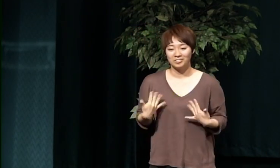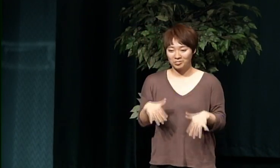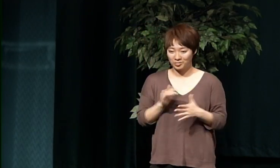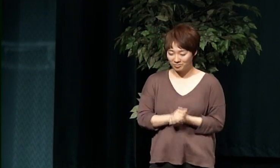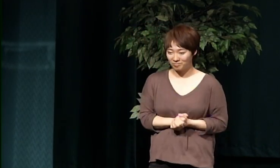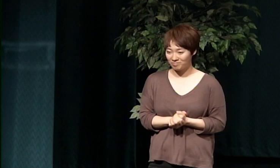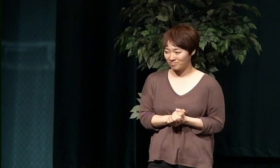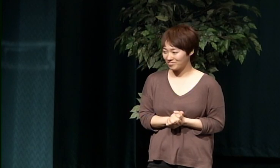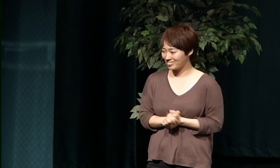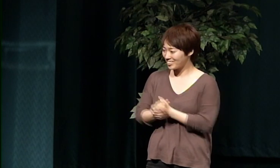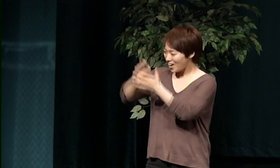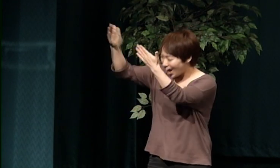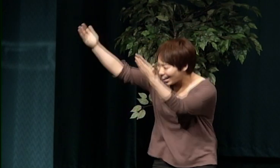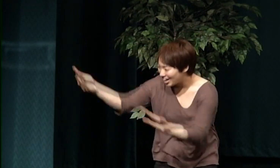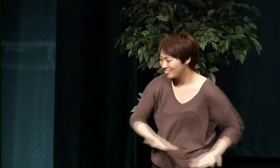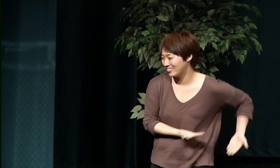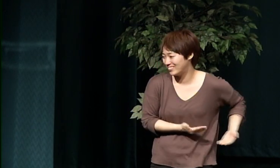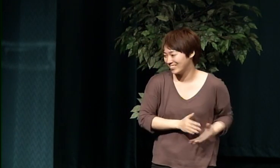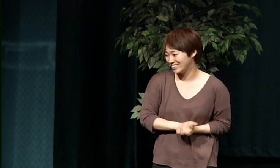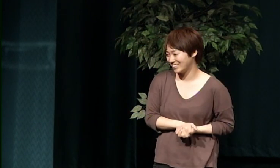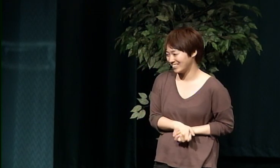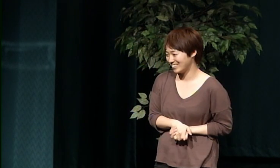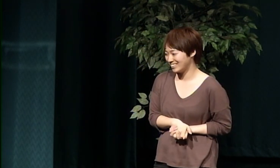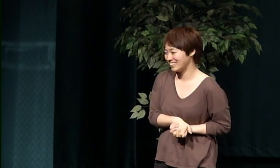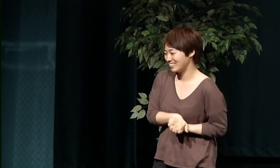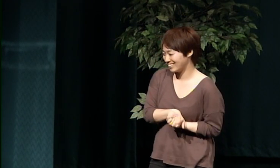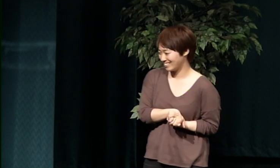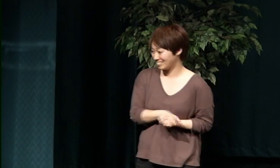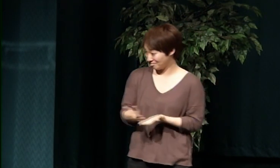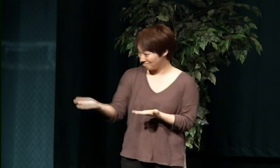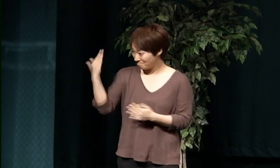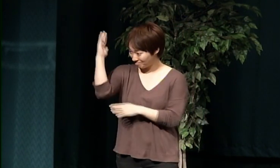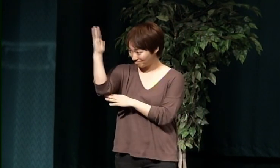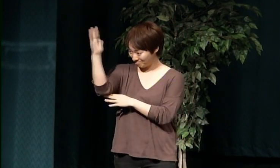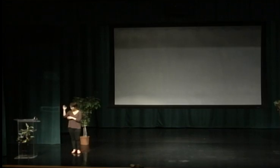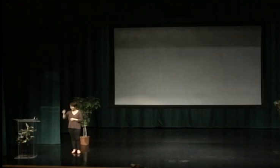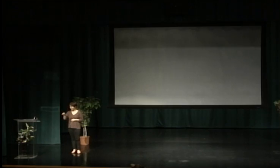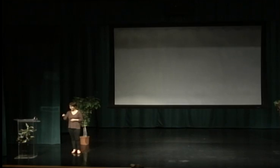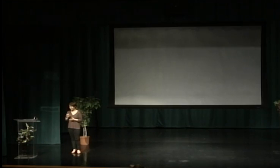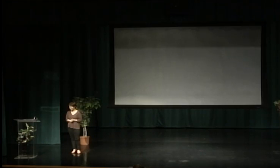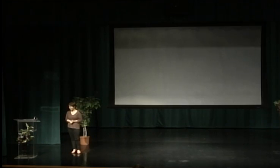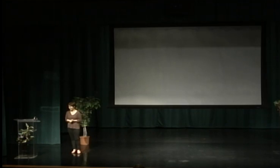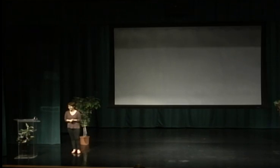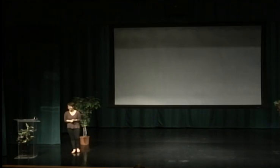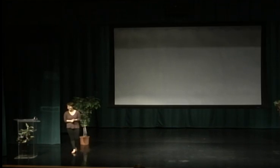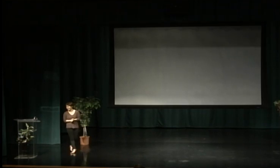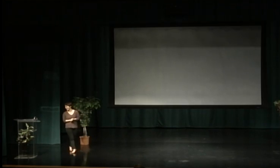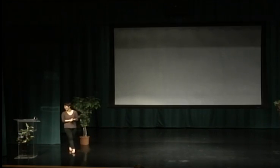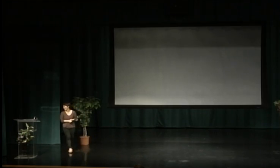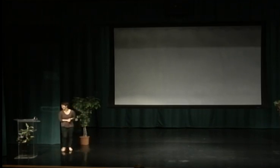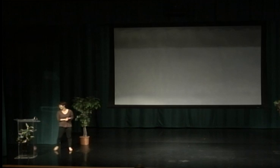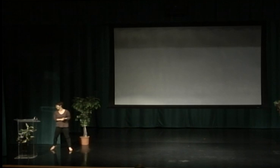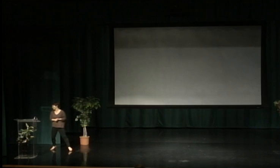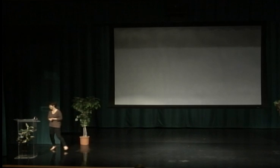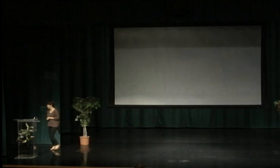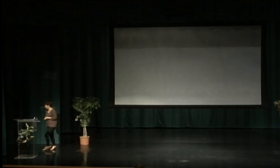including an honorary doctorate of law degree from Gallaudet as well as others. Welcome Wilma. Please come to the stage.